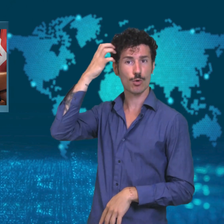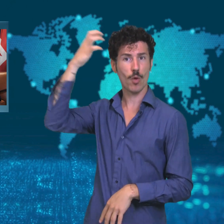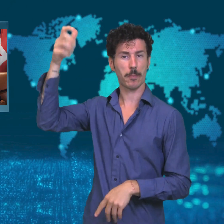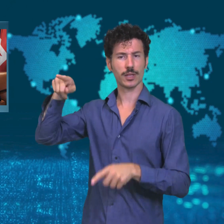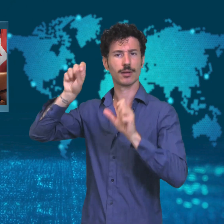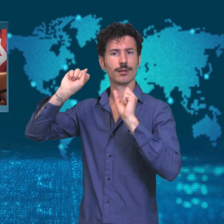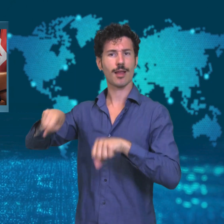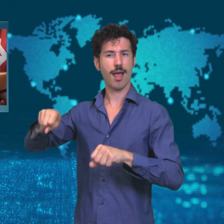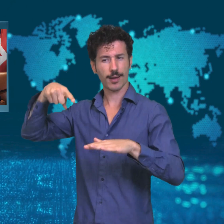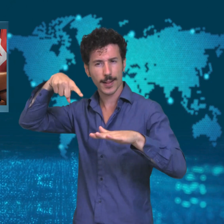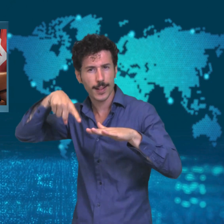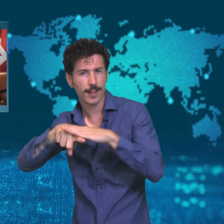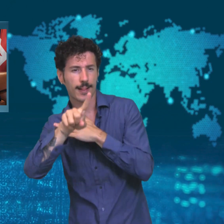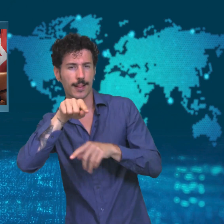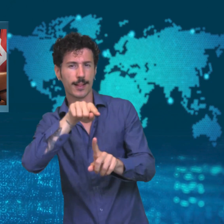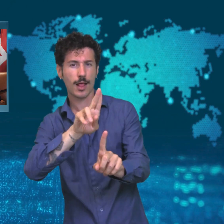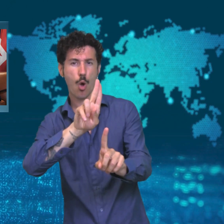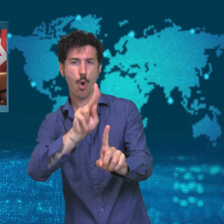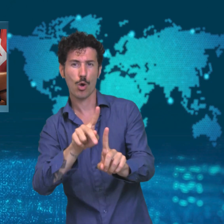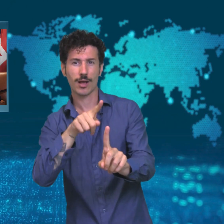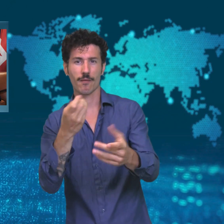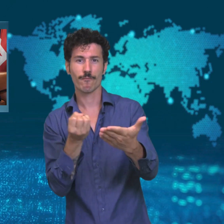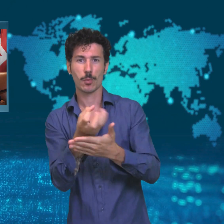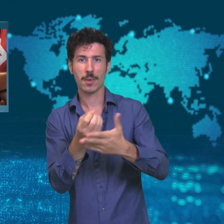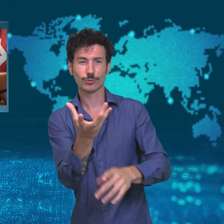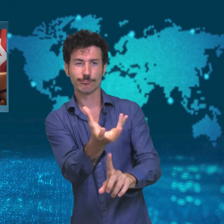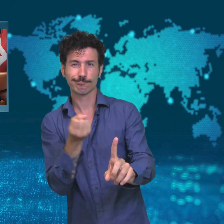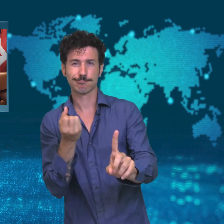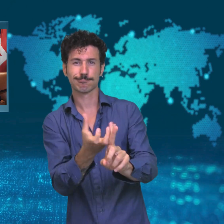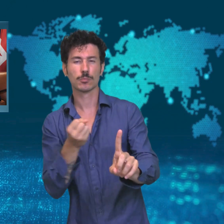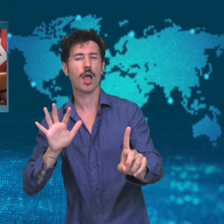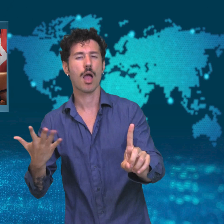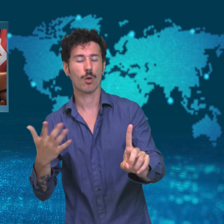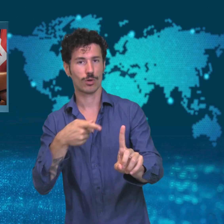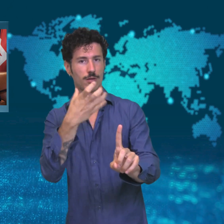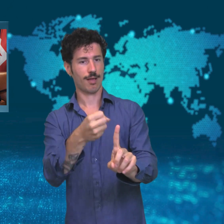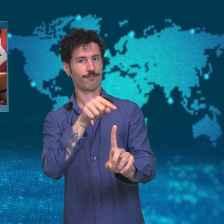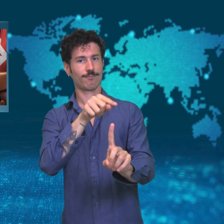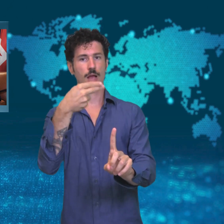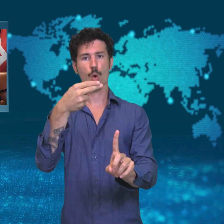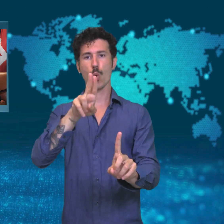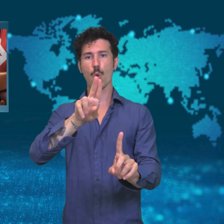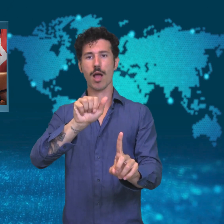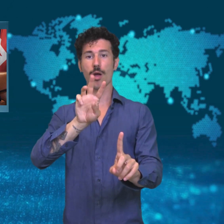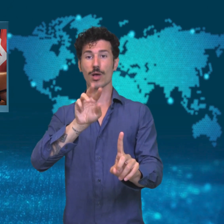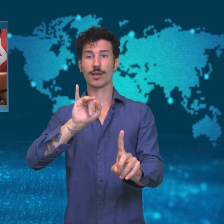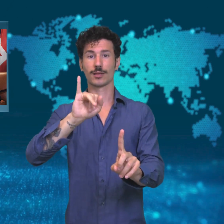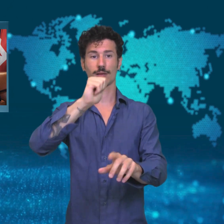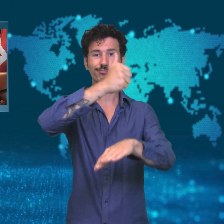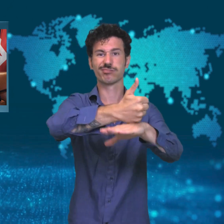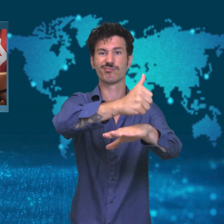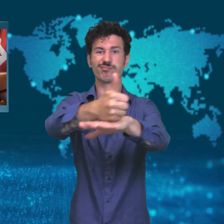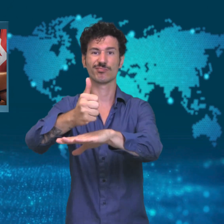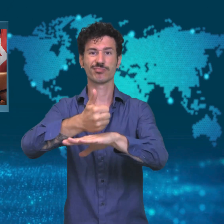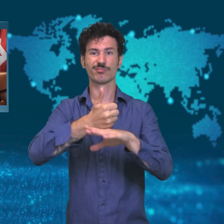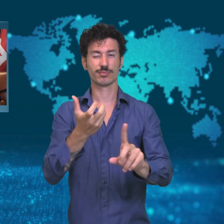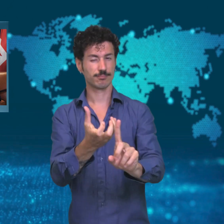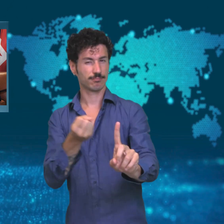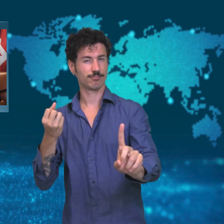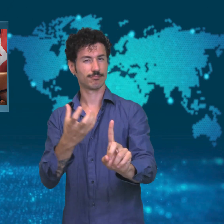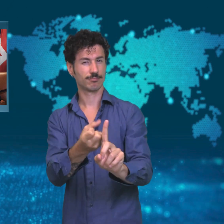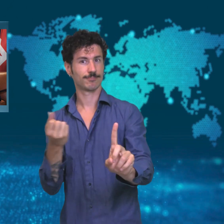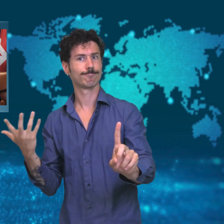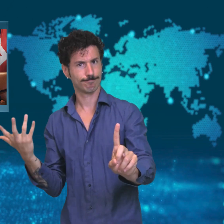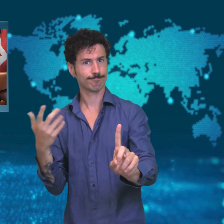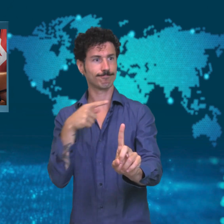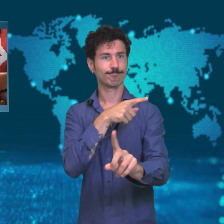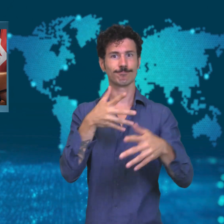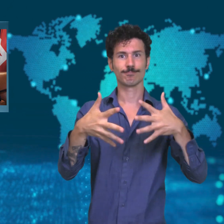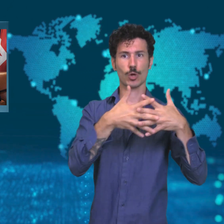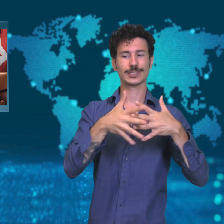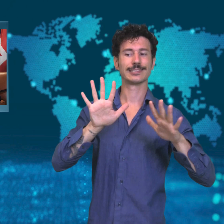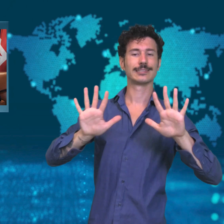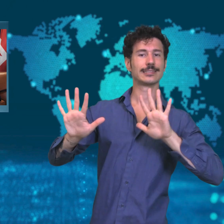concerns that the Chinese government could infiltrate UK networks using Huawei.